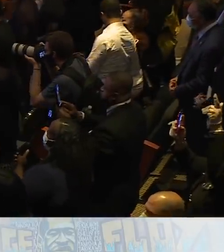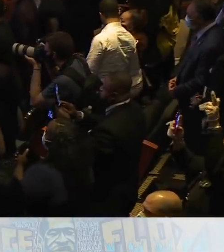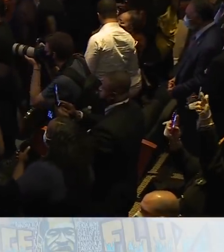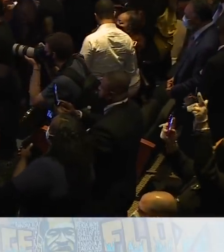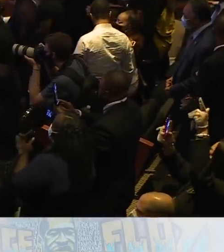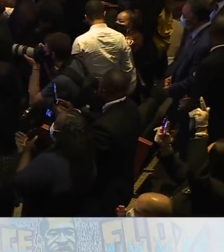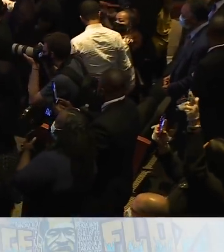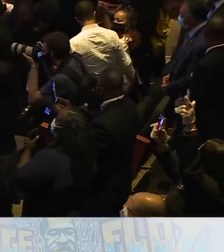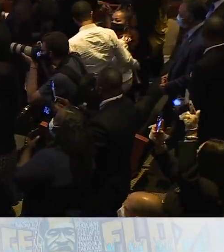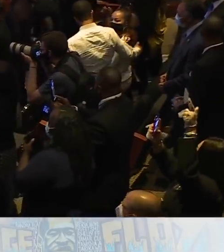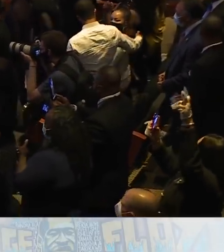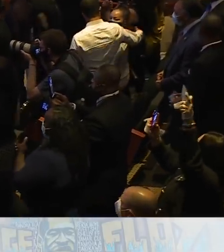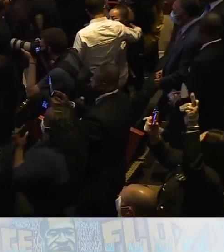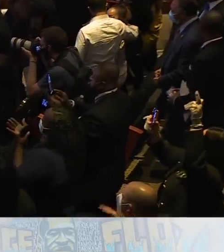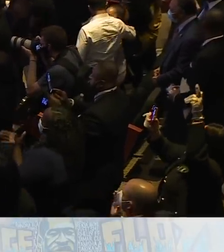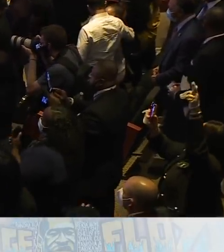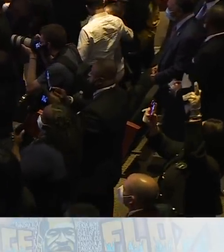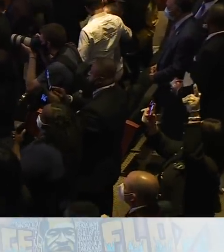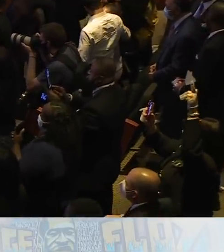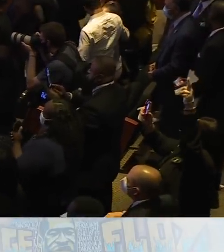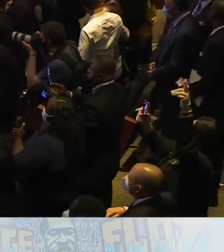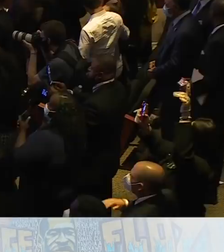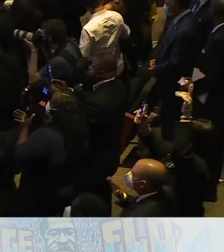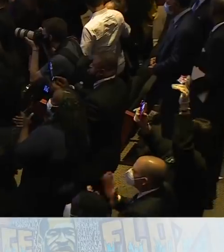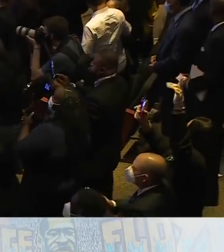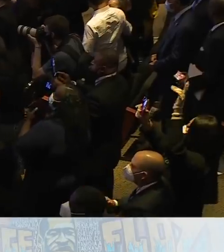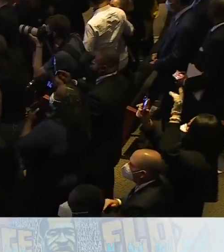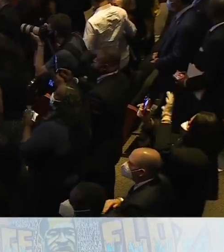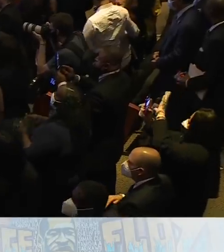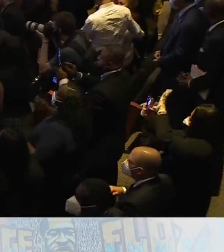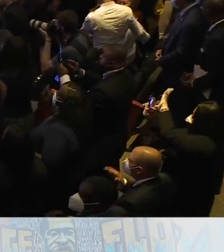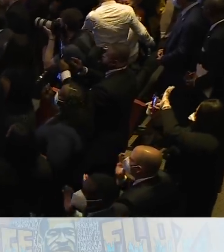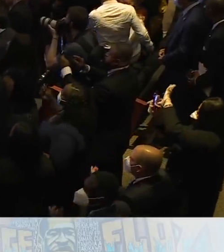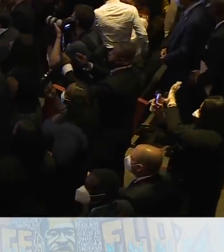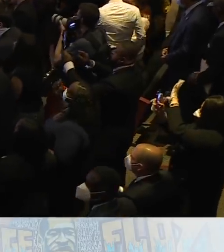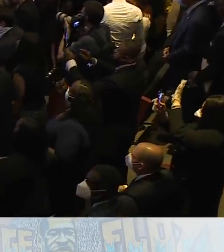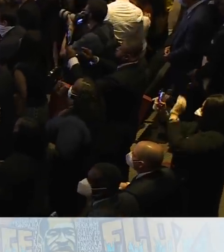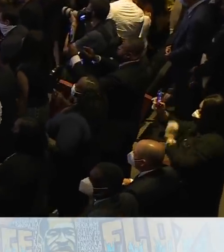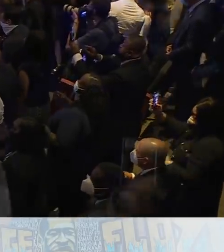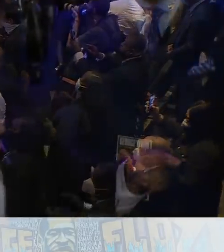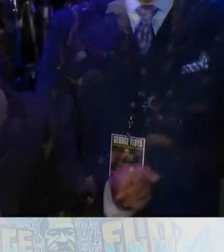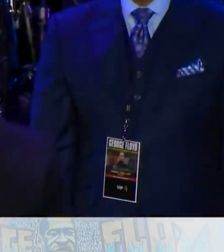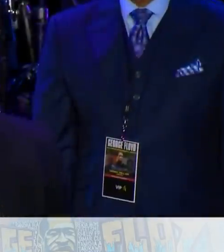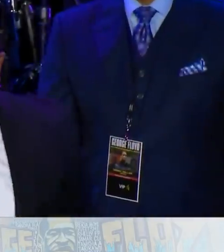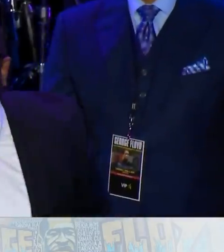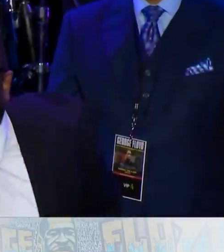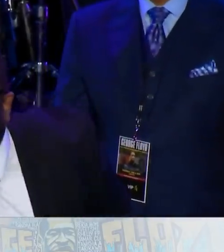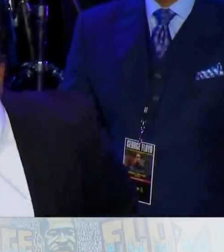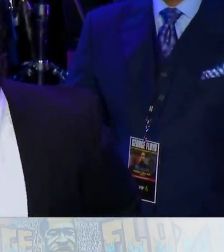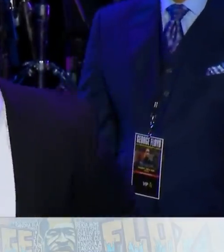PRAISE, EVERY PRAISE. EVERY PRAISE. MY PRAISE. YOU CAN SEE ME DANCING.